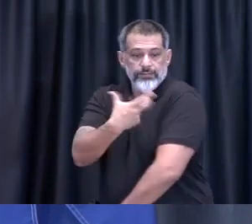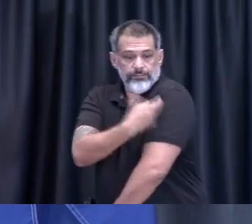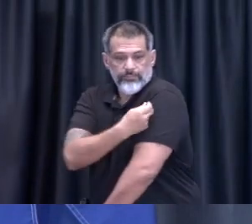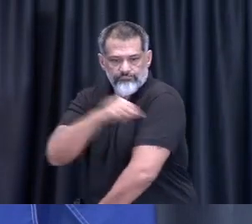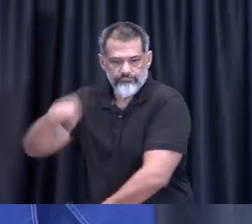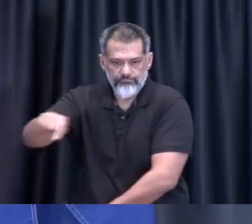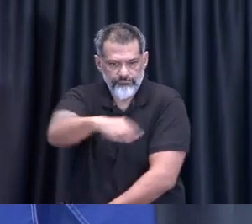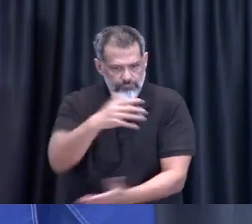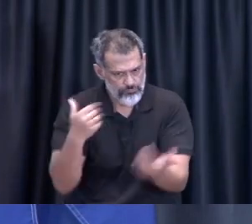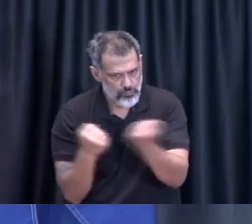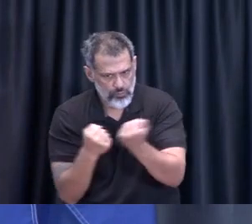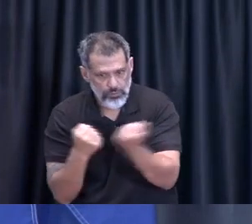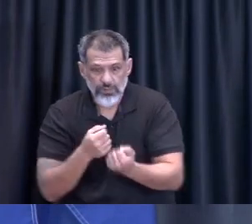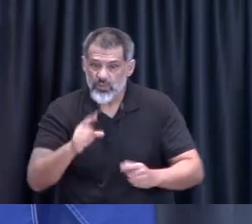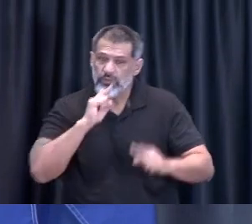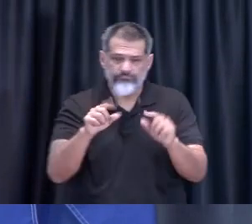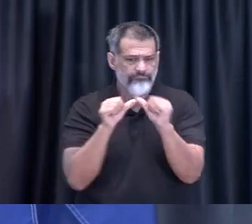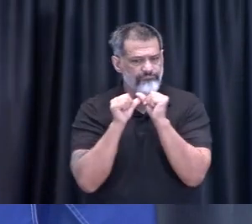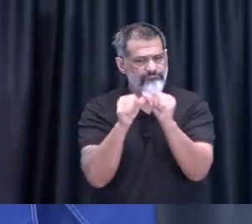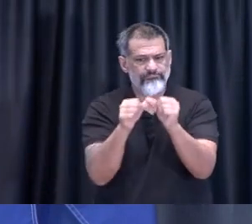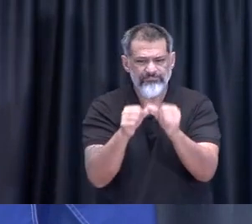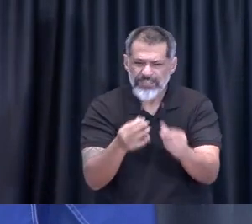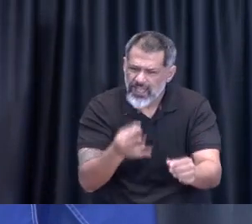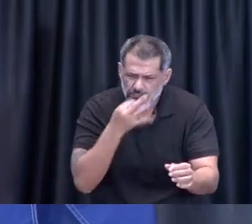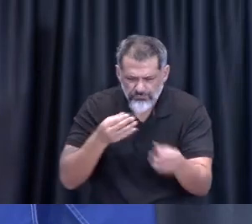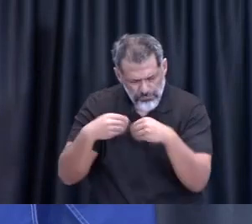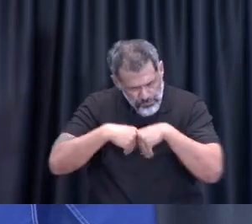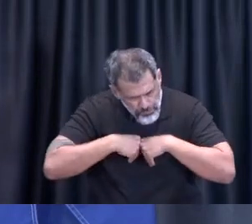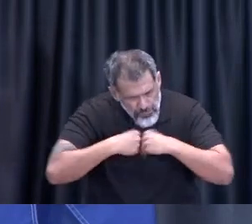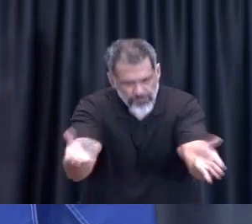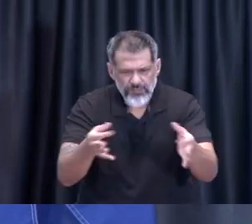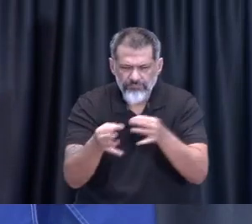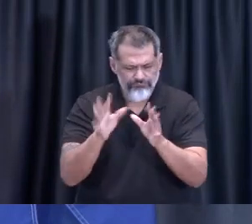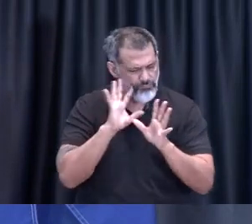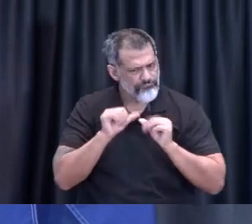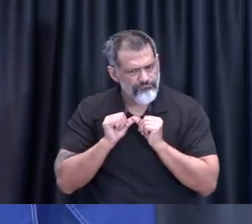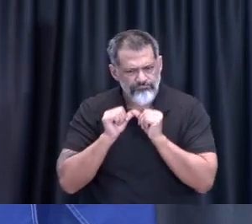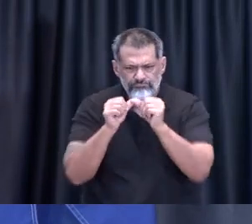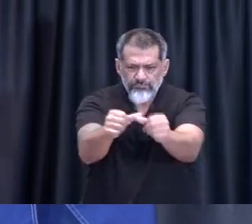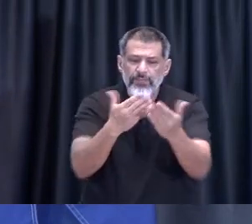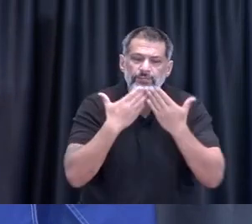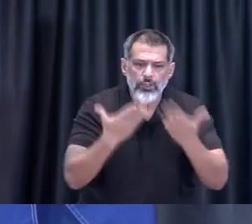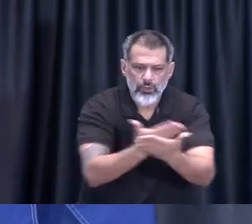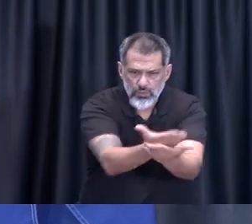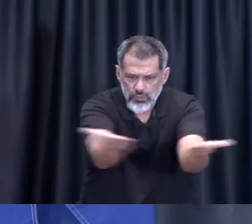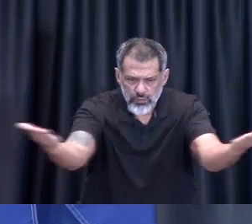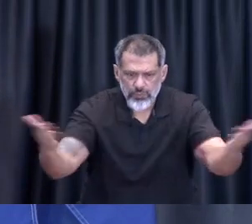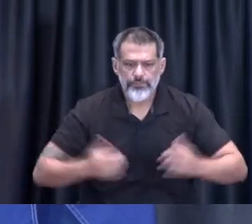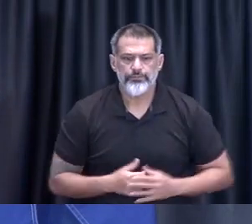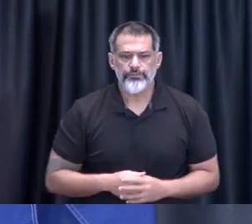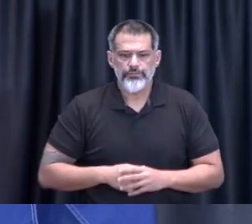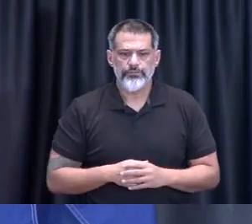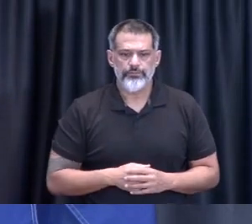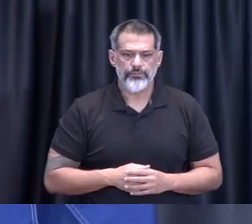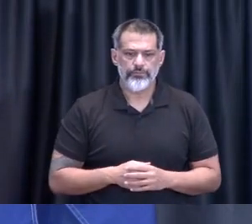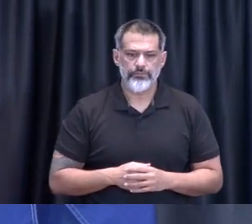continue to provide exceptional service to Toronto residents, and I thank them also. As the situation with COVID-19 has